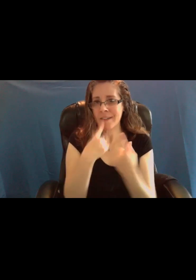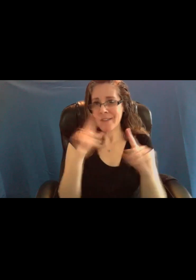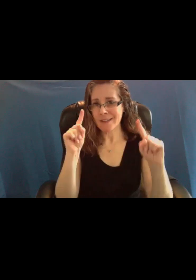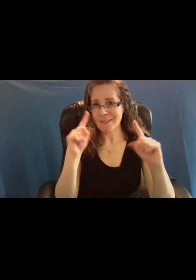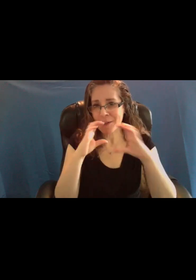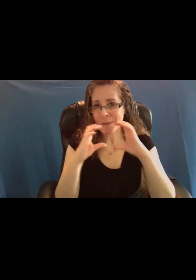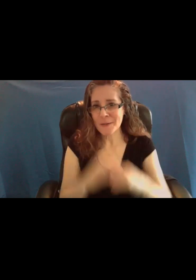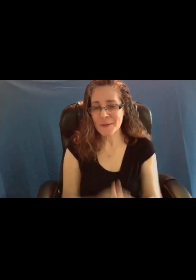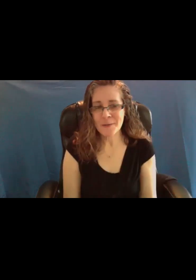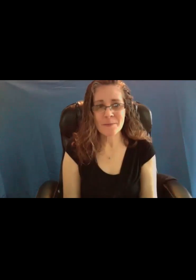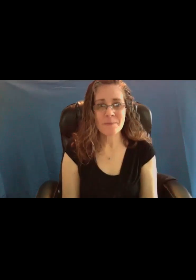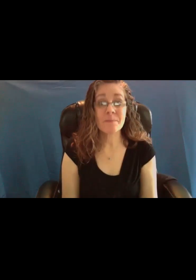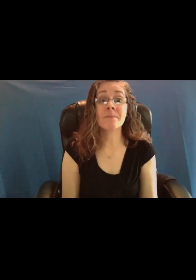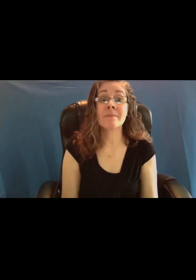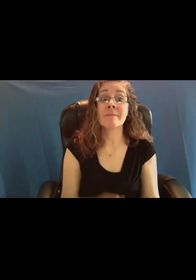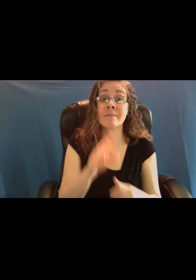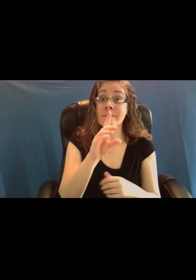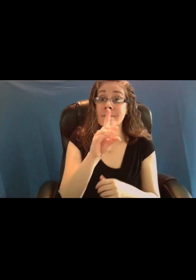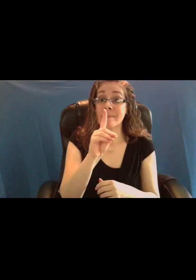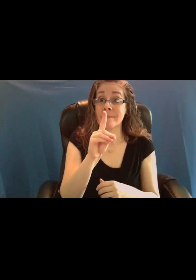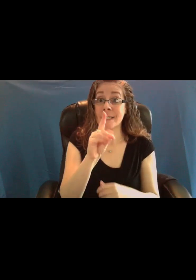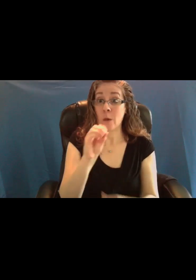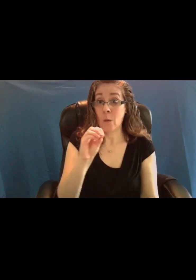Department of Justice, Department of Justice, that enforces the